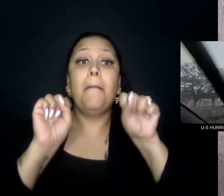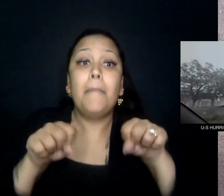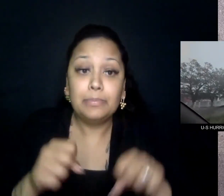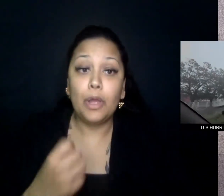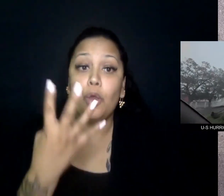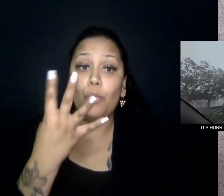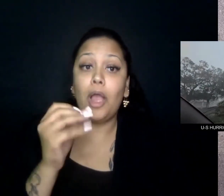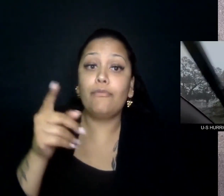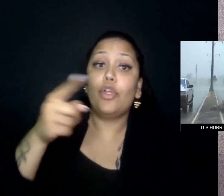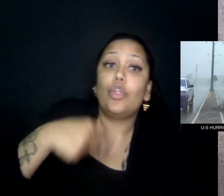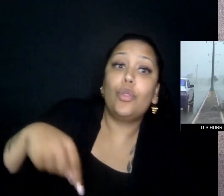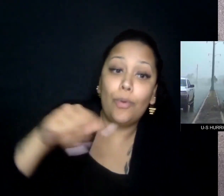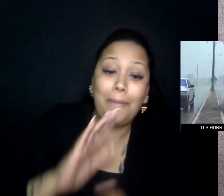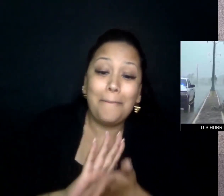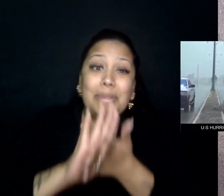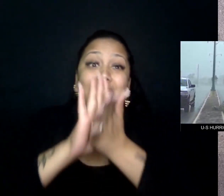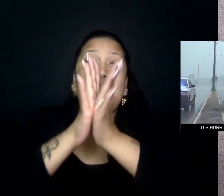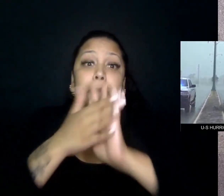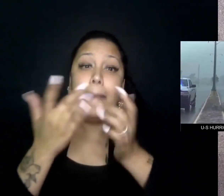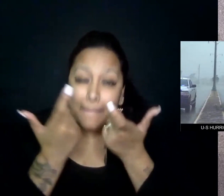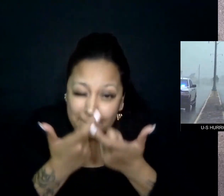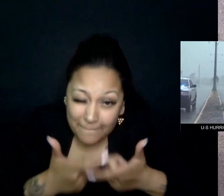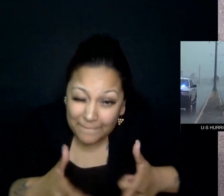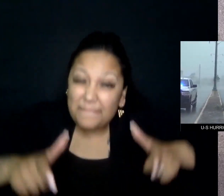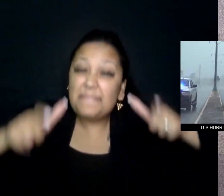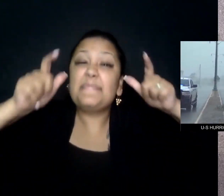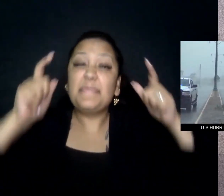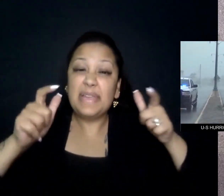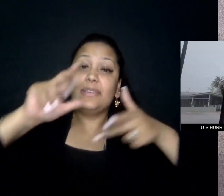and possibly four of those could become major hurricanes.